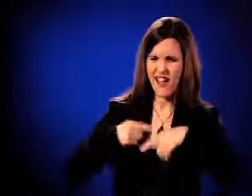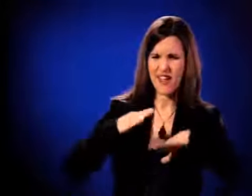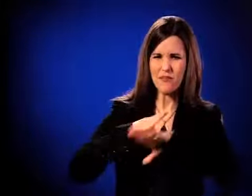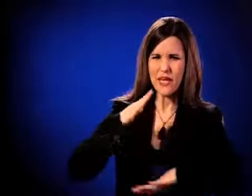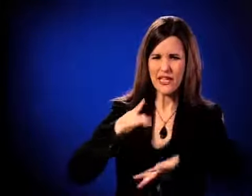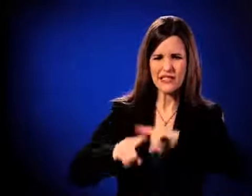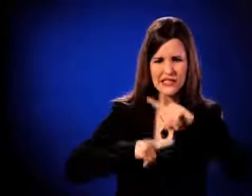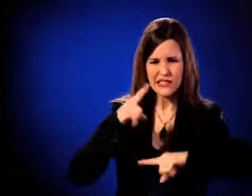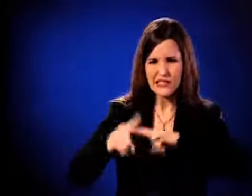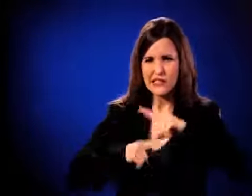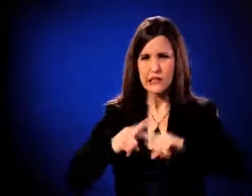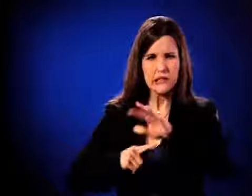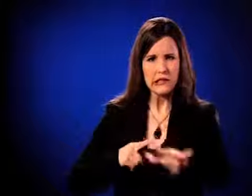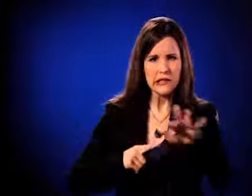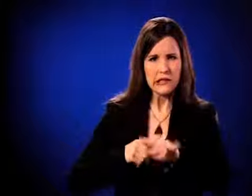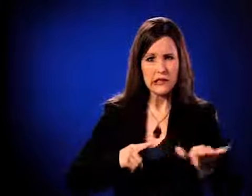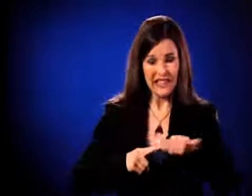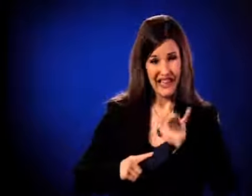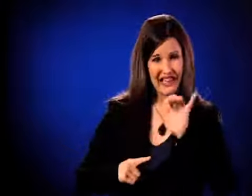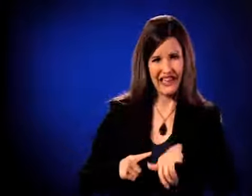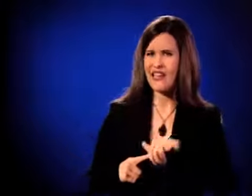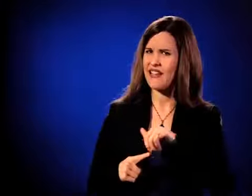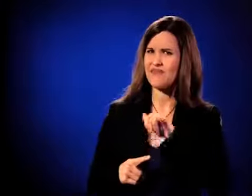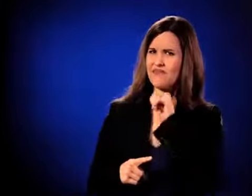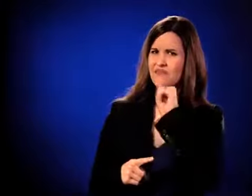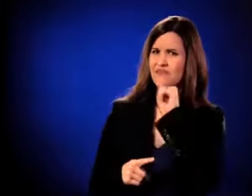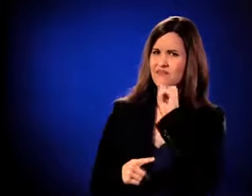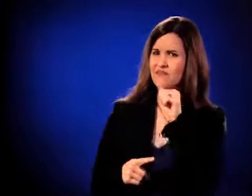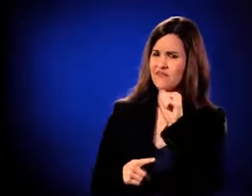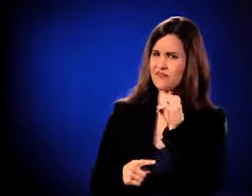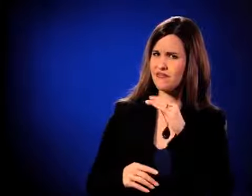You don't want someone who's only able to communicate in basic sign